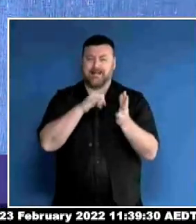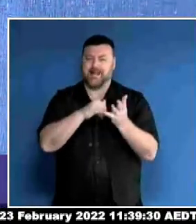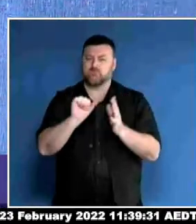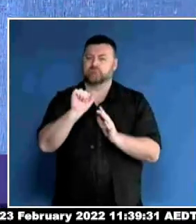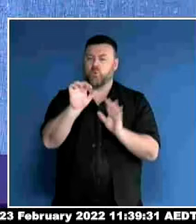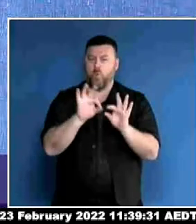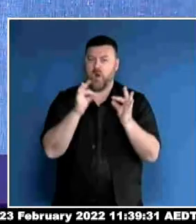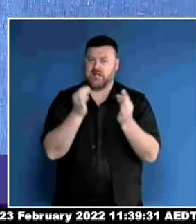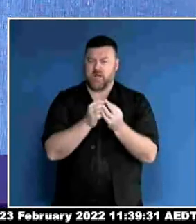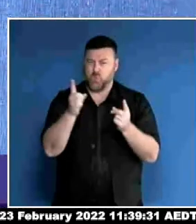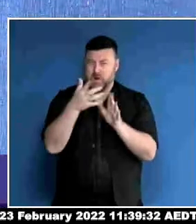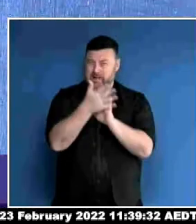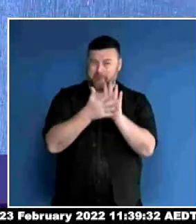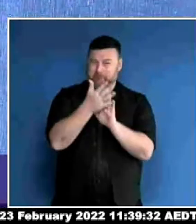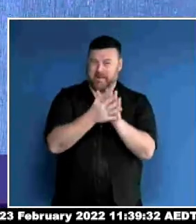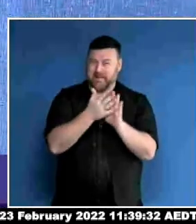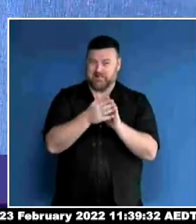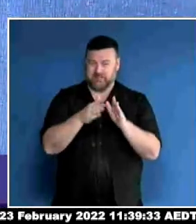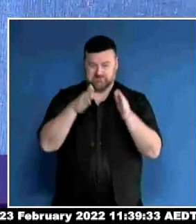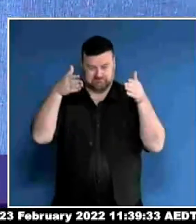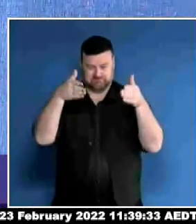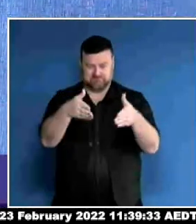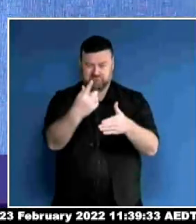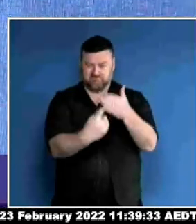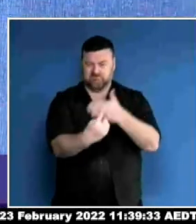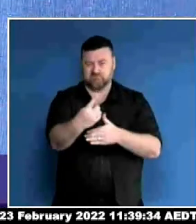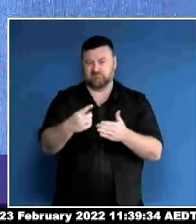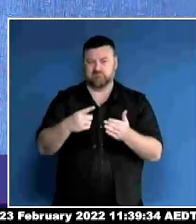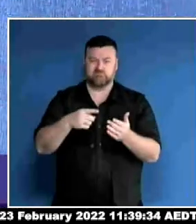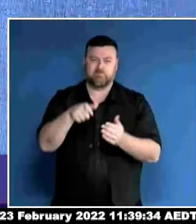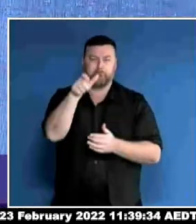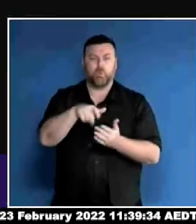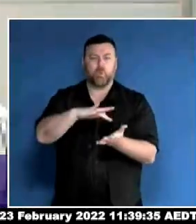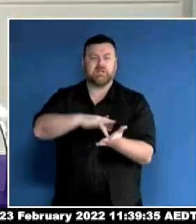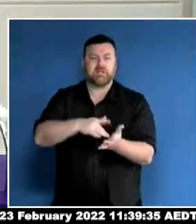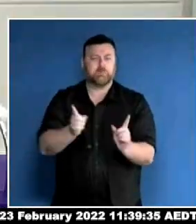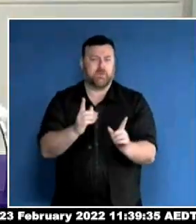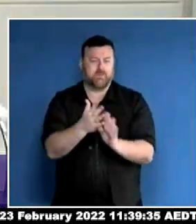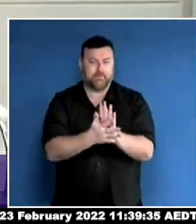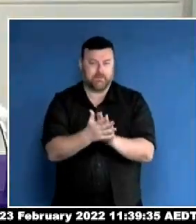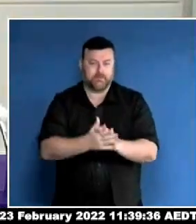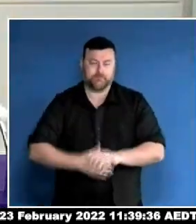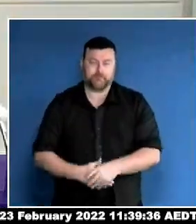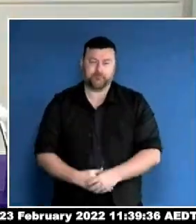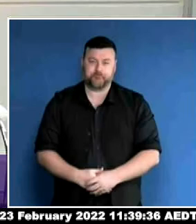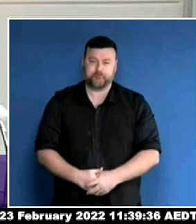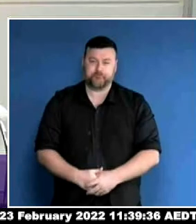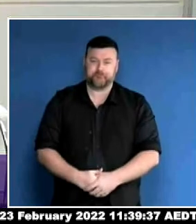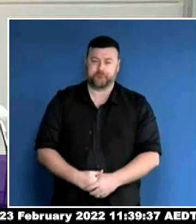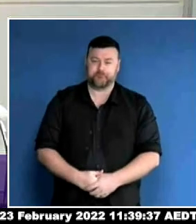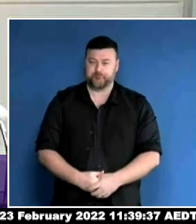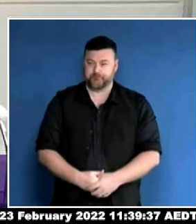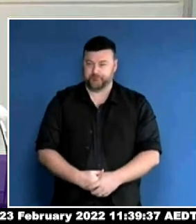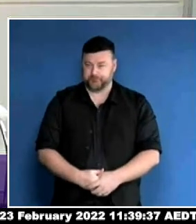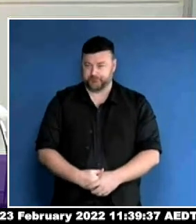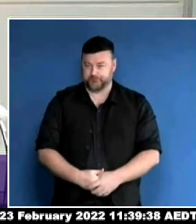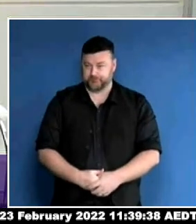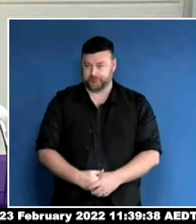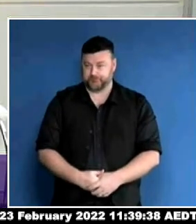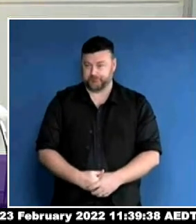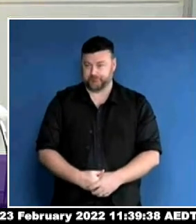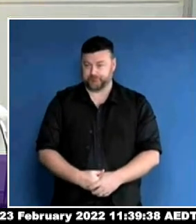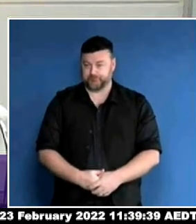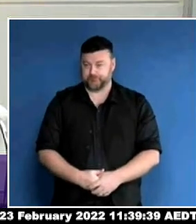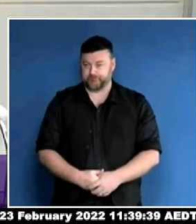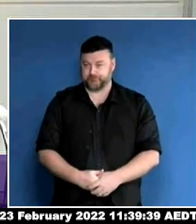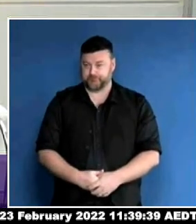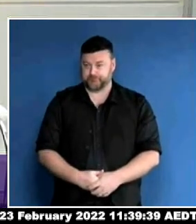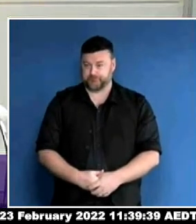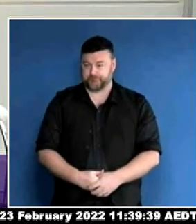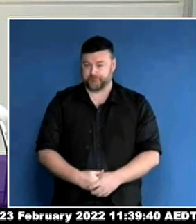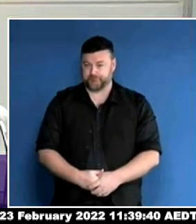When we talk about a